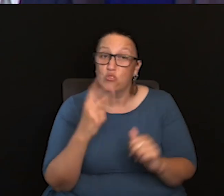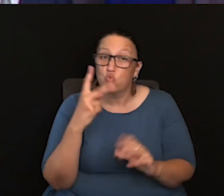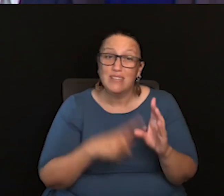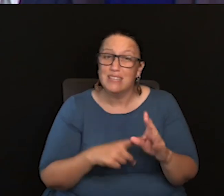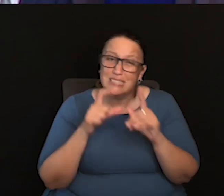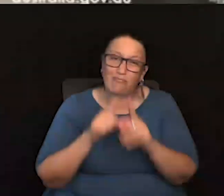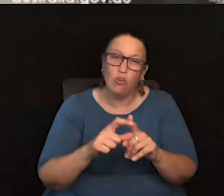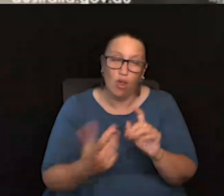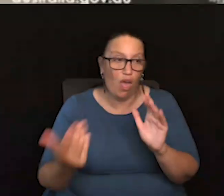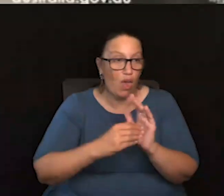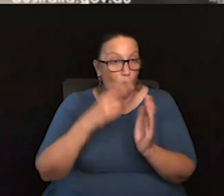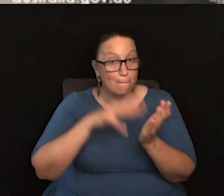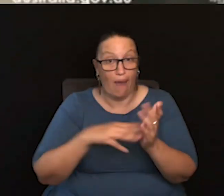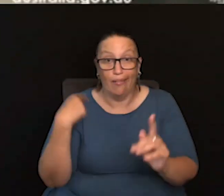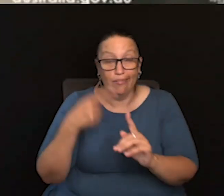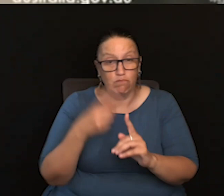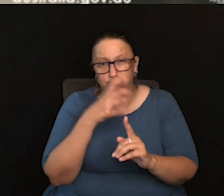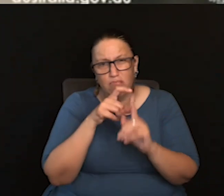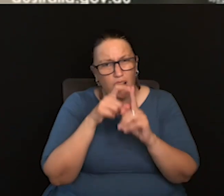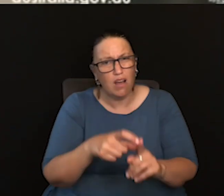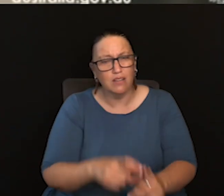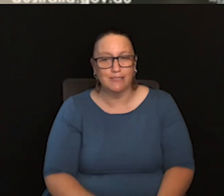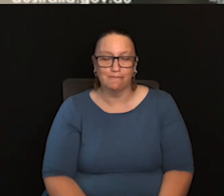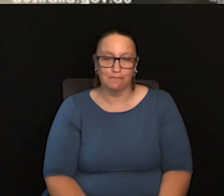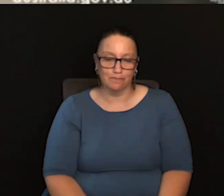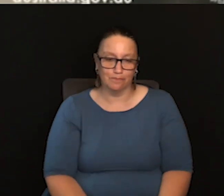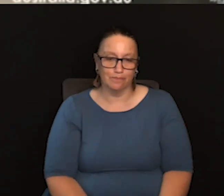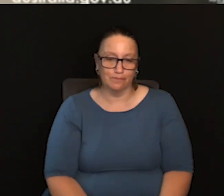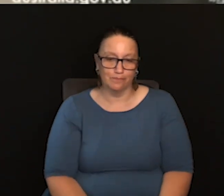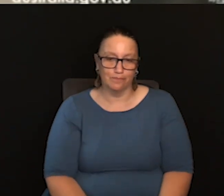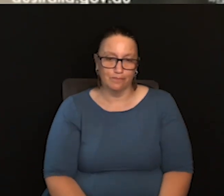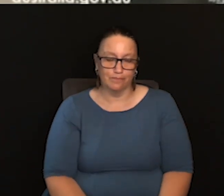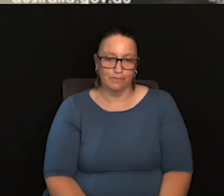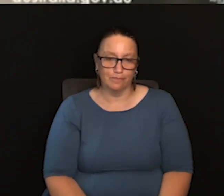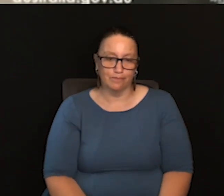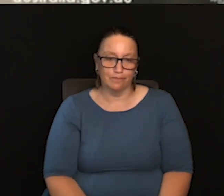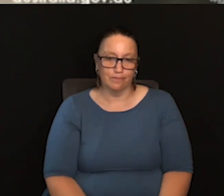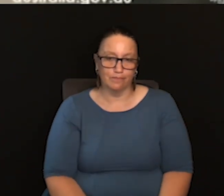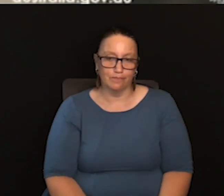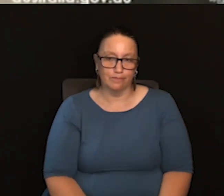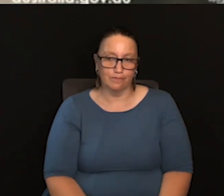But the truth of it is, we do have one of the highest vaccination rates and